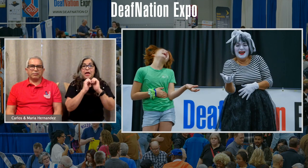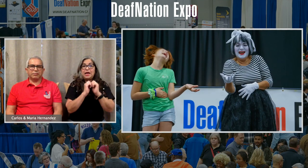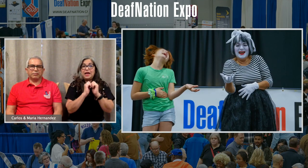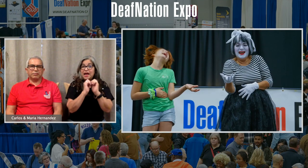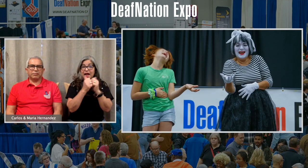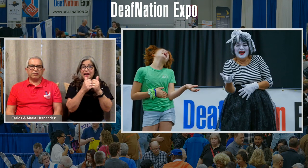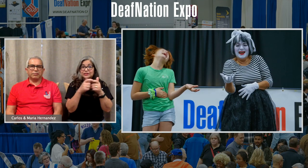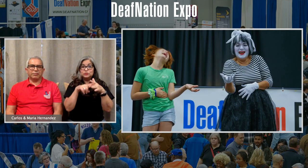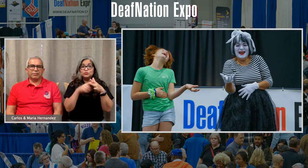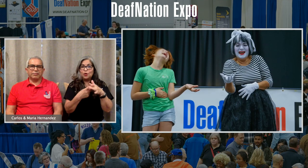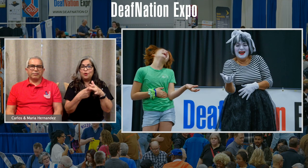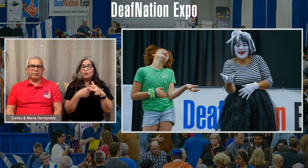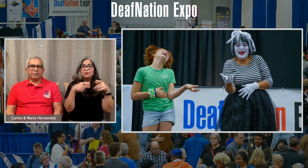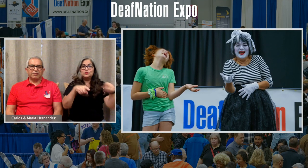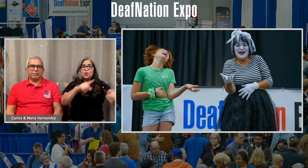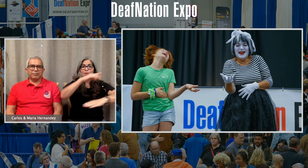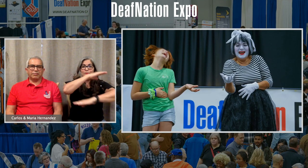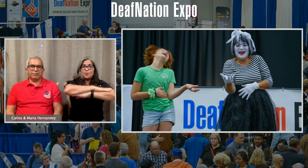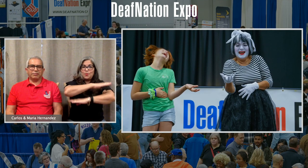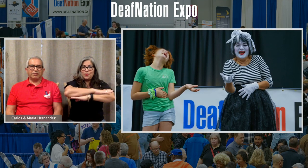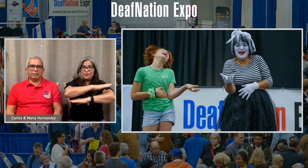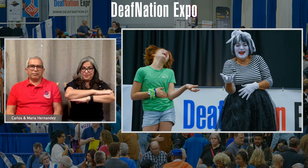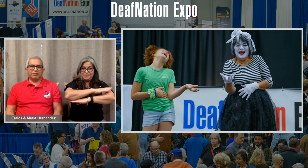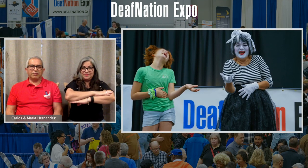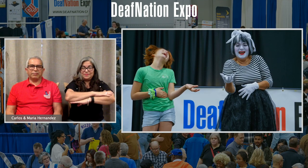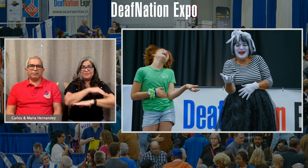How that started is during the booth,